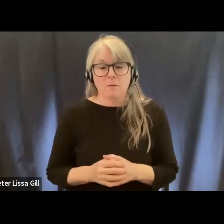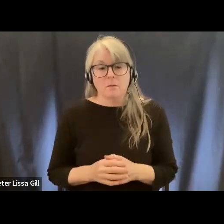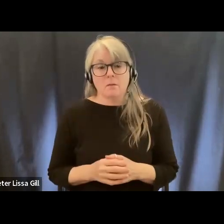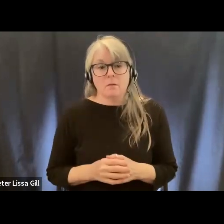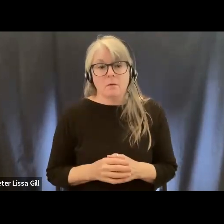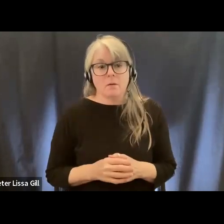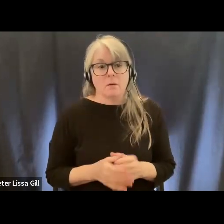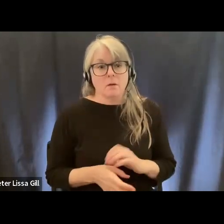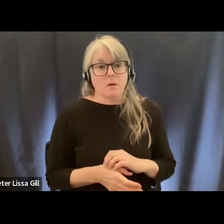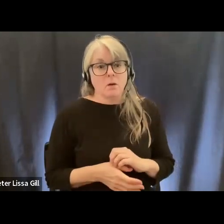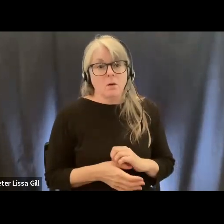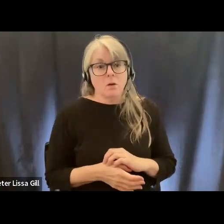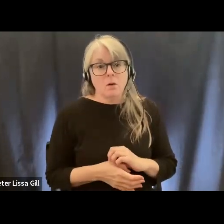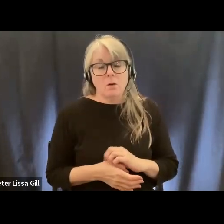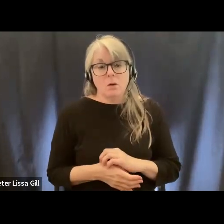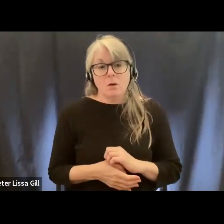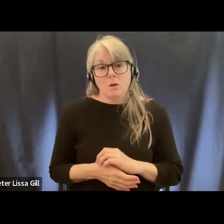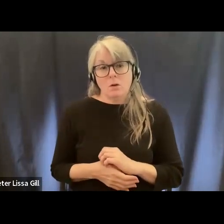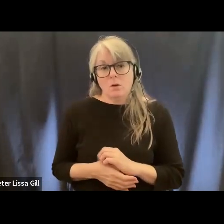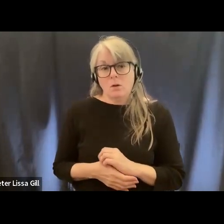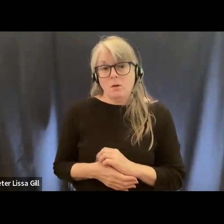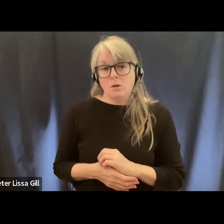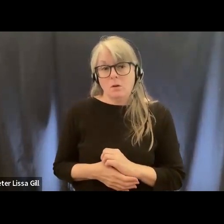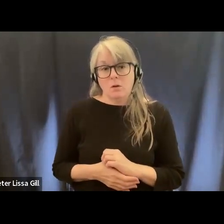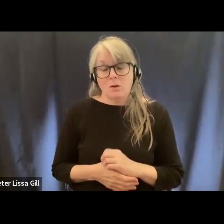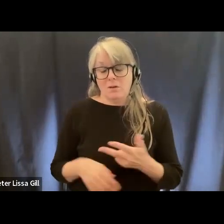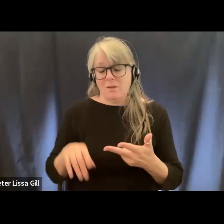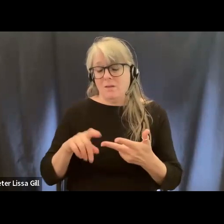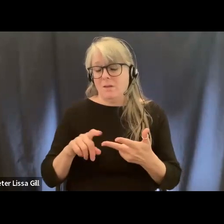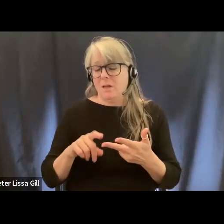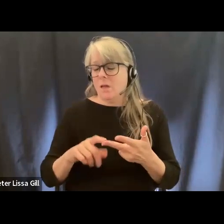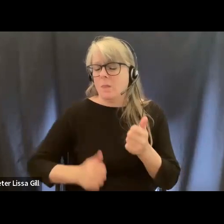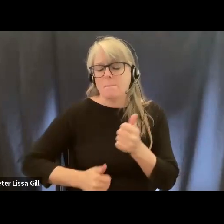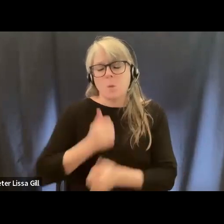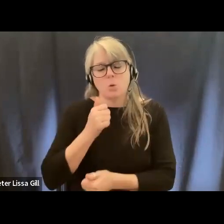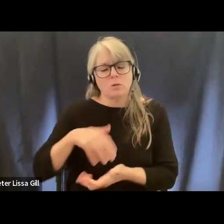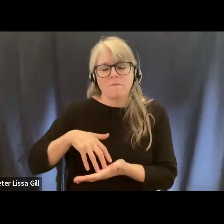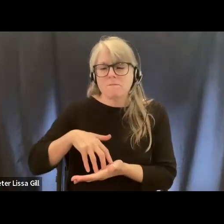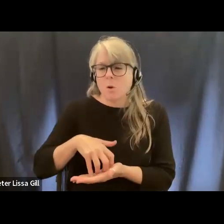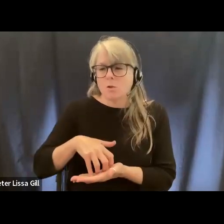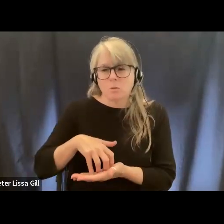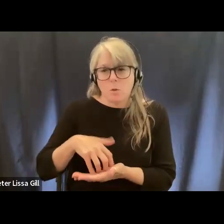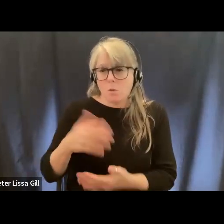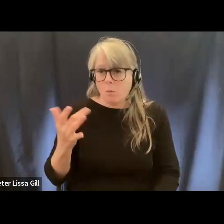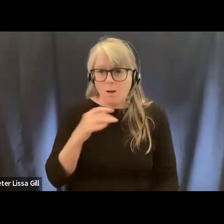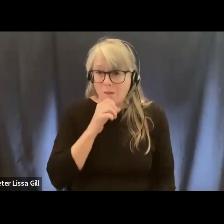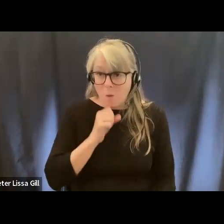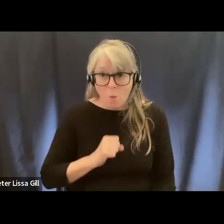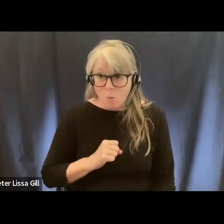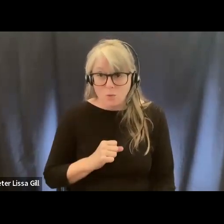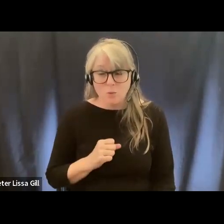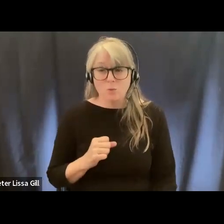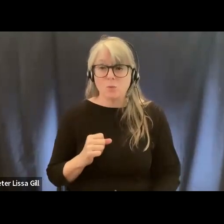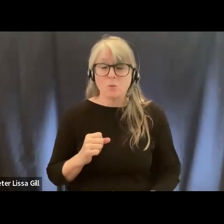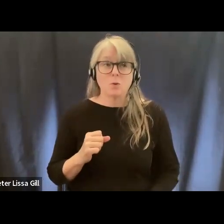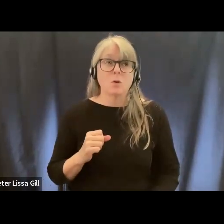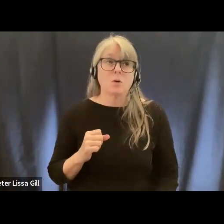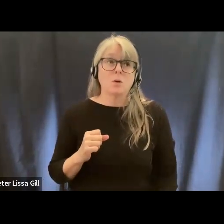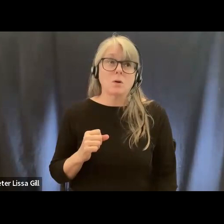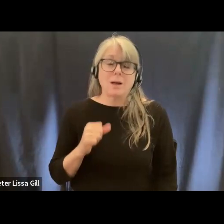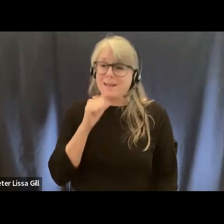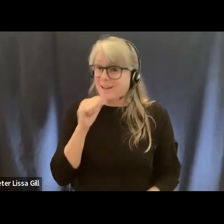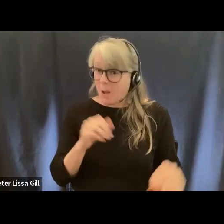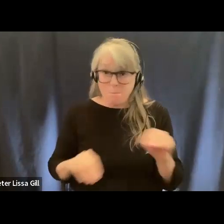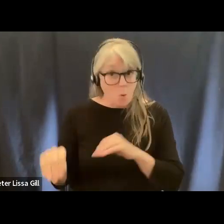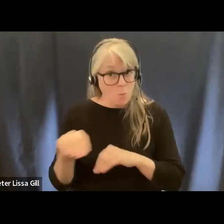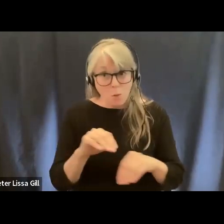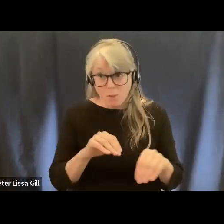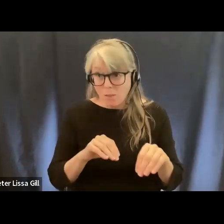Those are probably the most vulnerable. People because they're older, they are usually not mobile and they need people to help them.